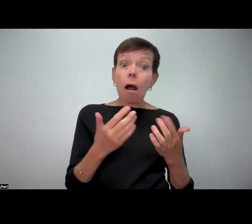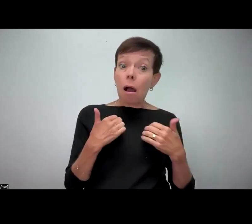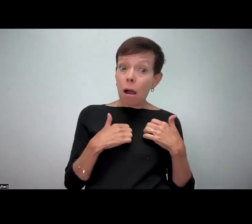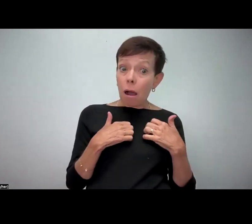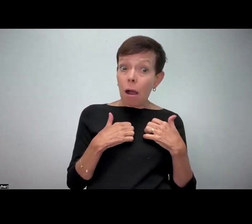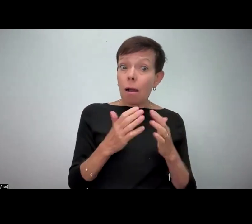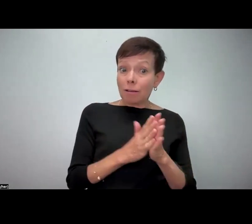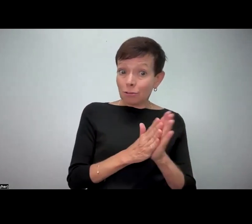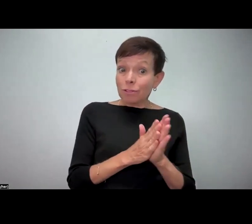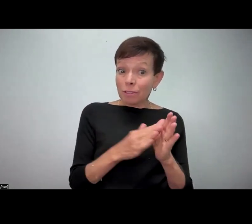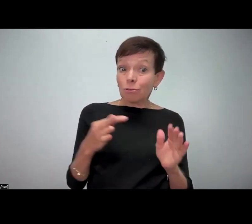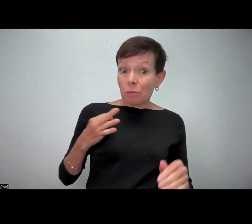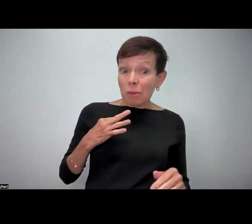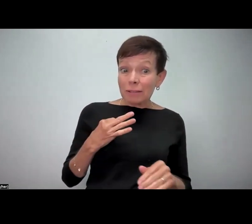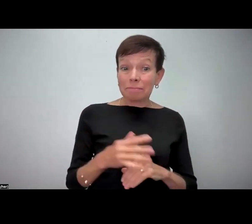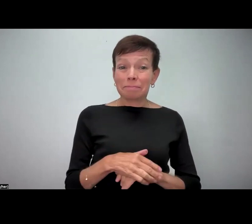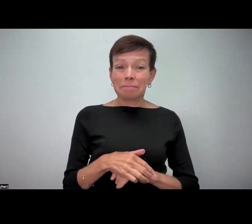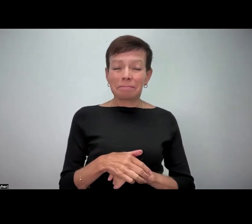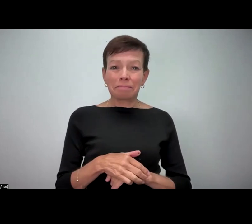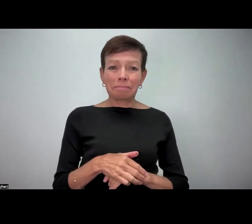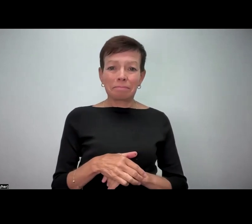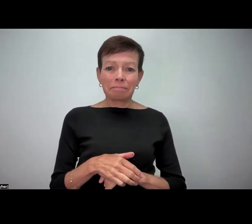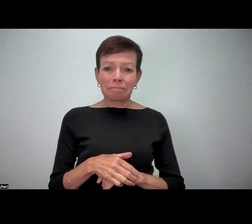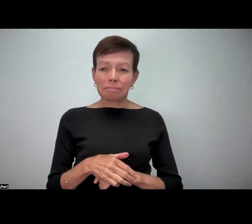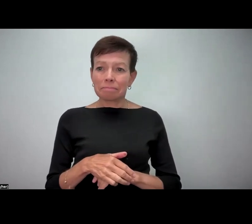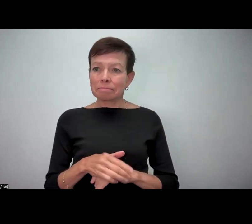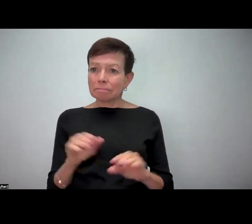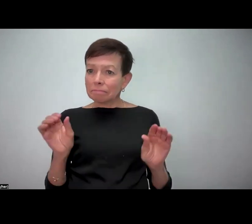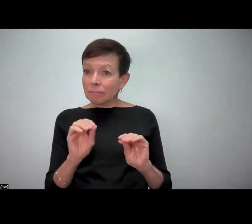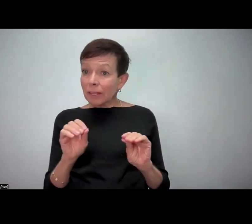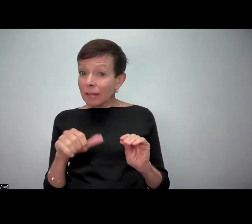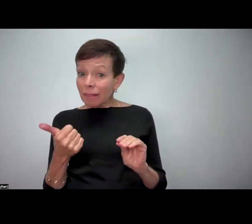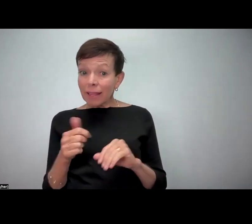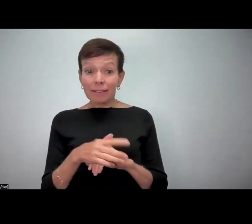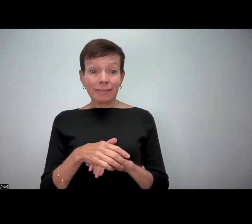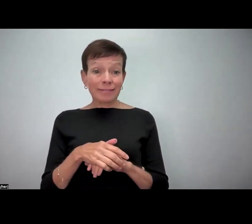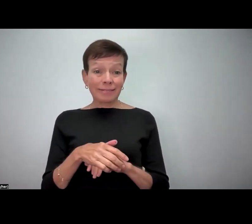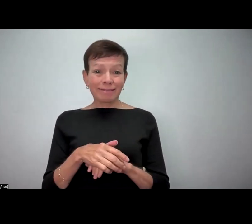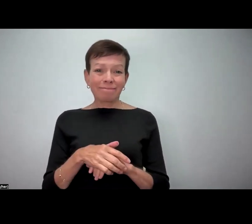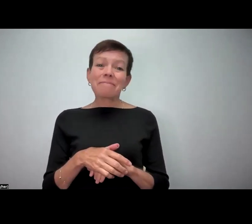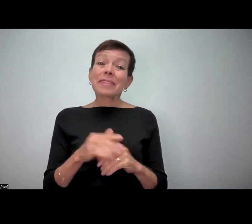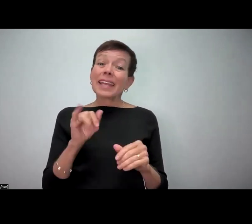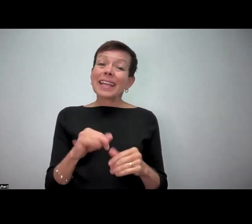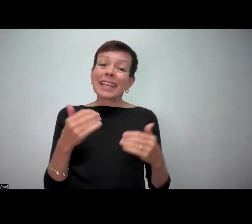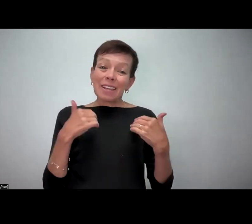If there's yeah, nothing else coming in. If you guys have any other questions. Again, I know I've said it a thousand times,